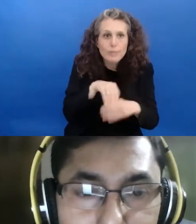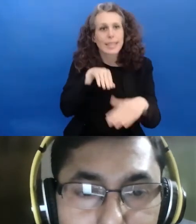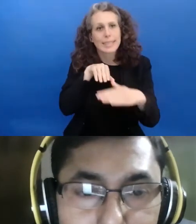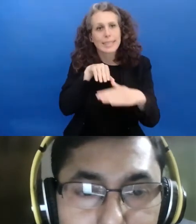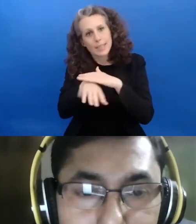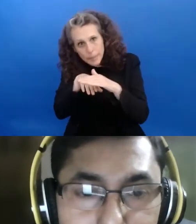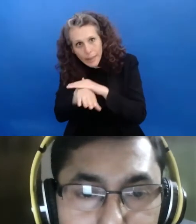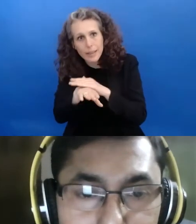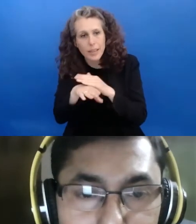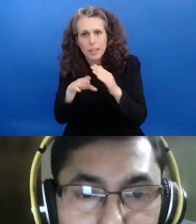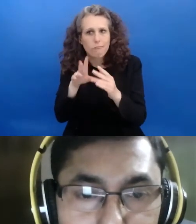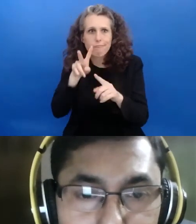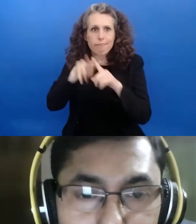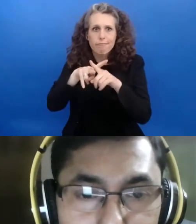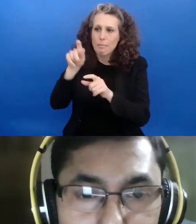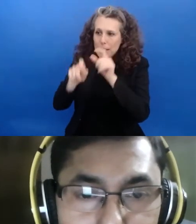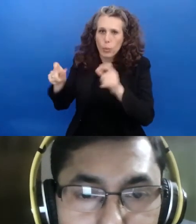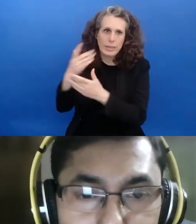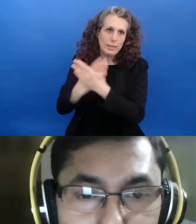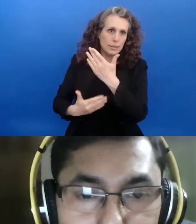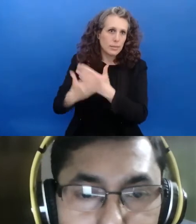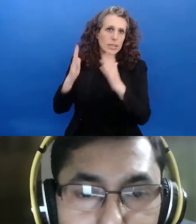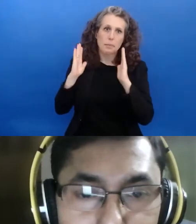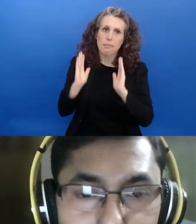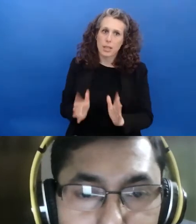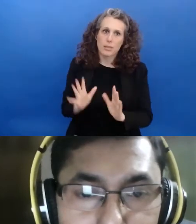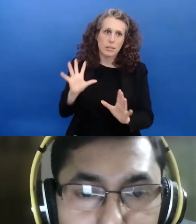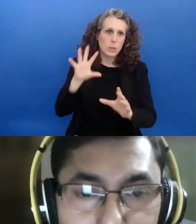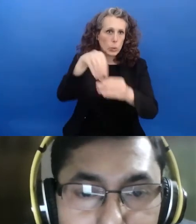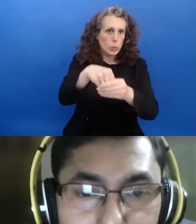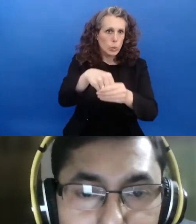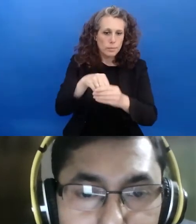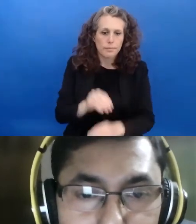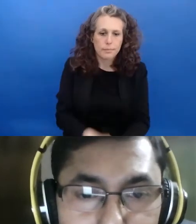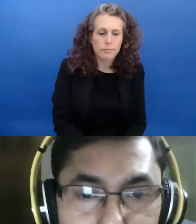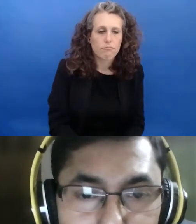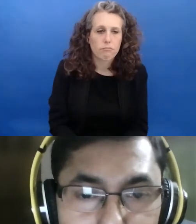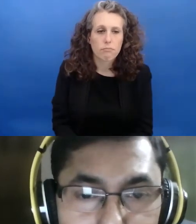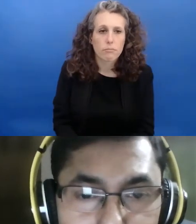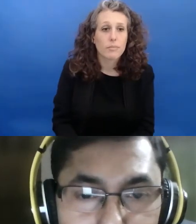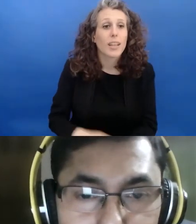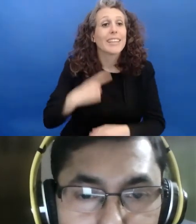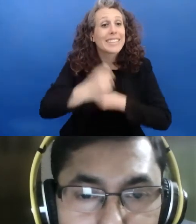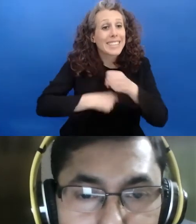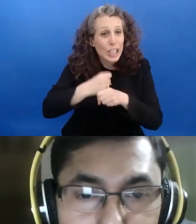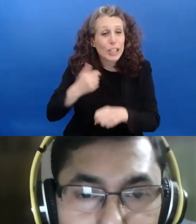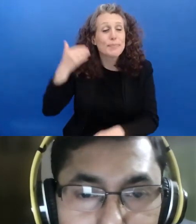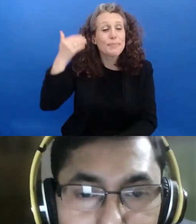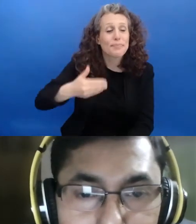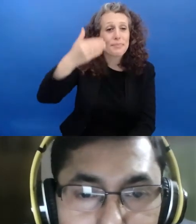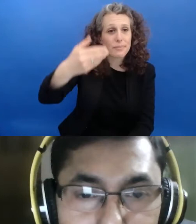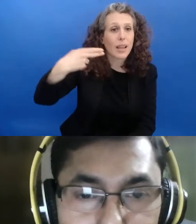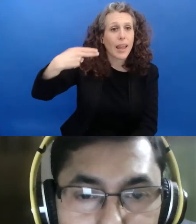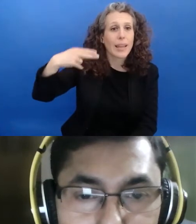persons with disabilities every year the hlpf focuses on a number of goals this year we